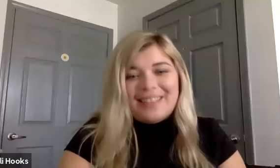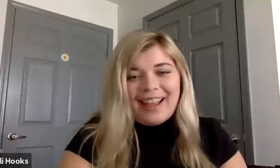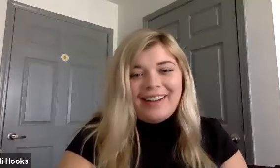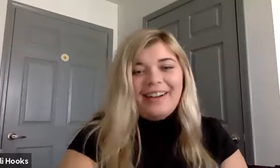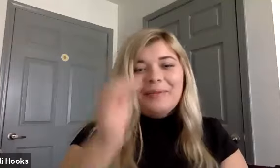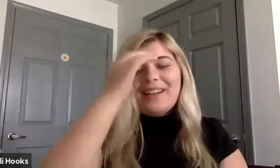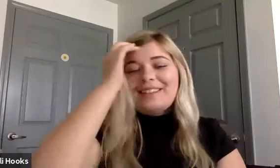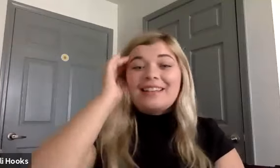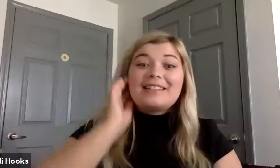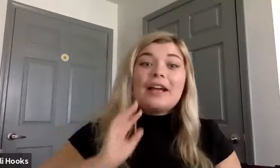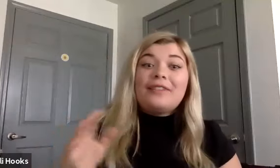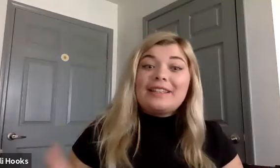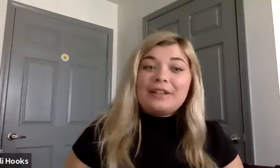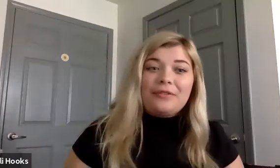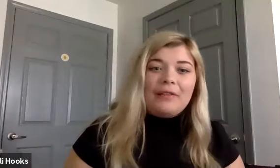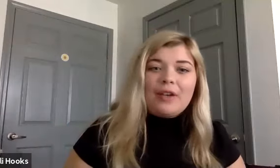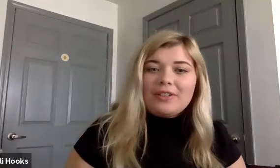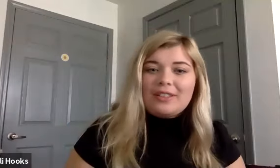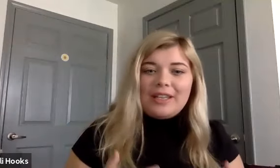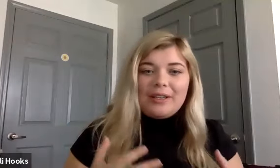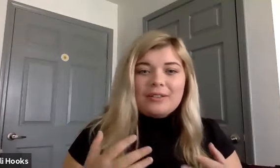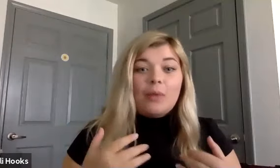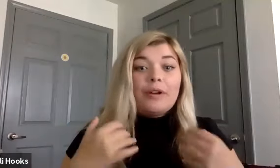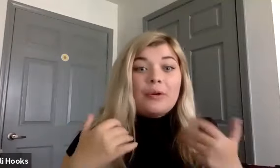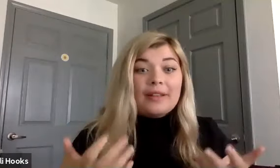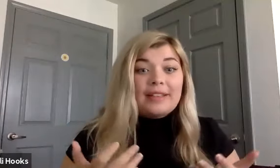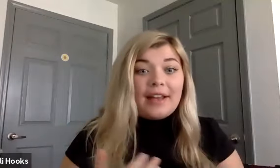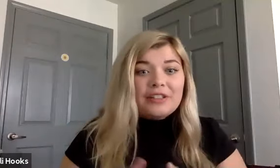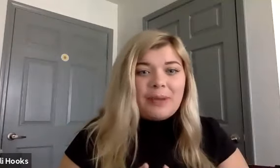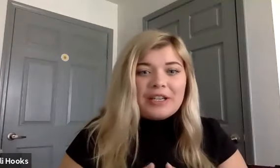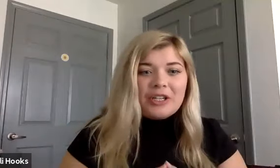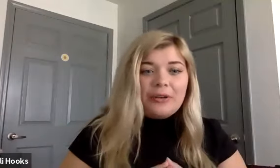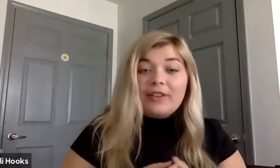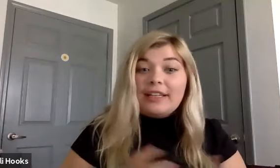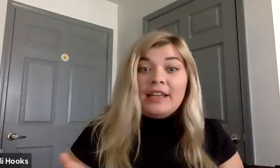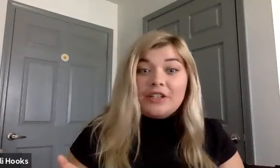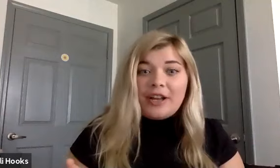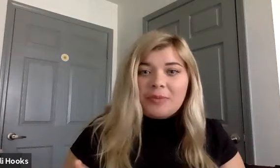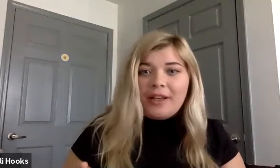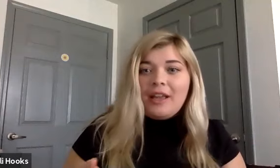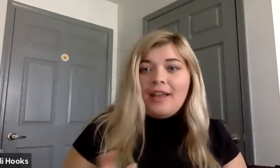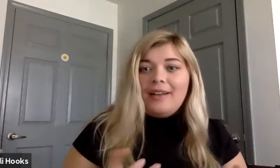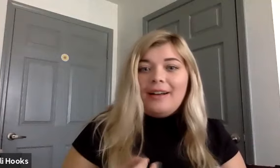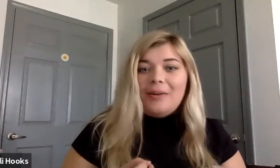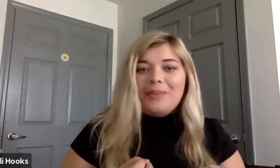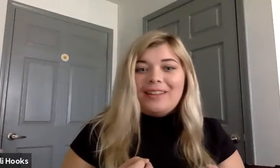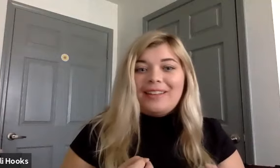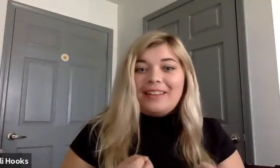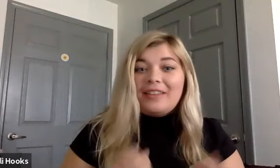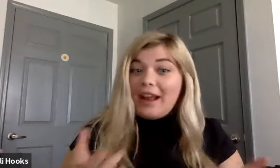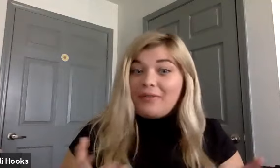Yes, I understand. Um, it's, it's definitely different if you ever see someone who is a dialysis patient or even a kidney transplant.